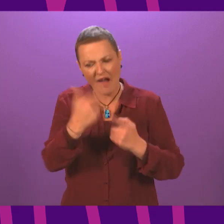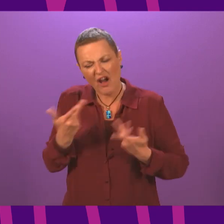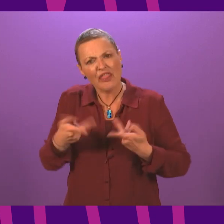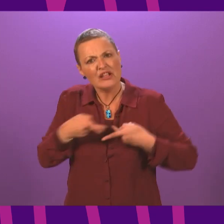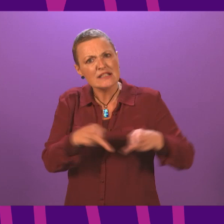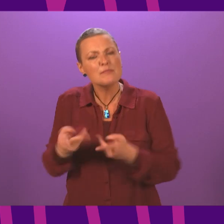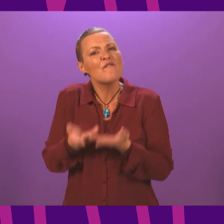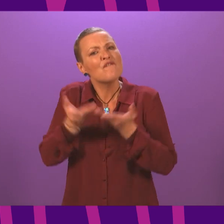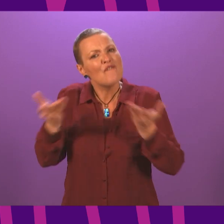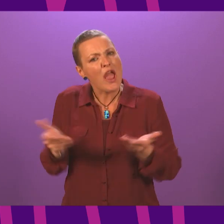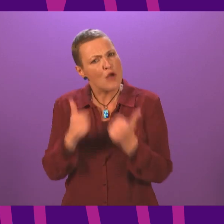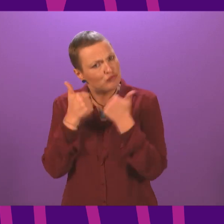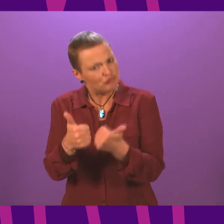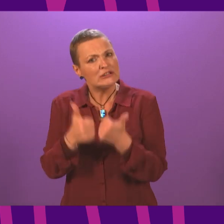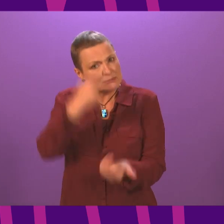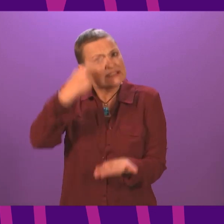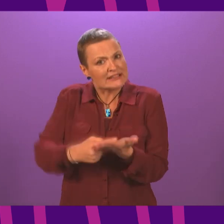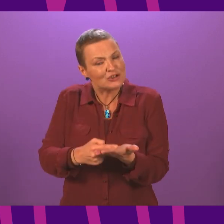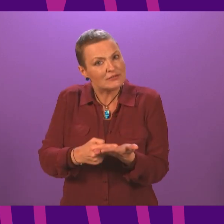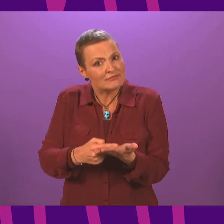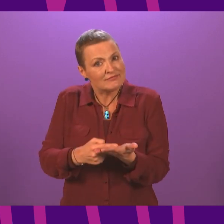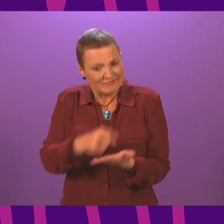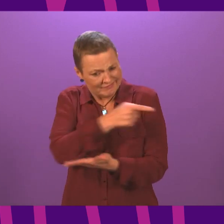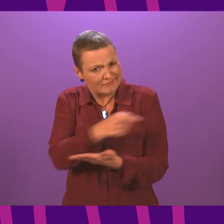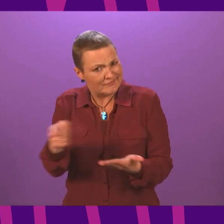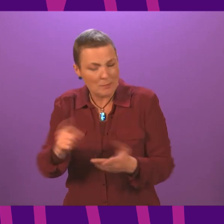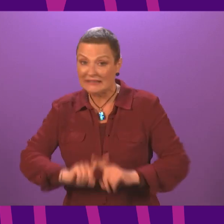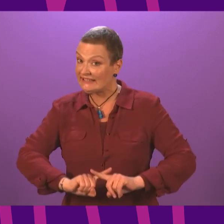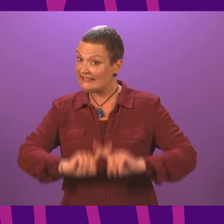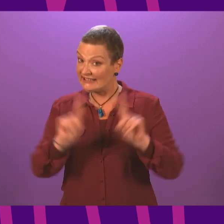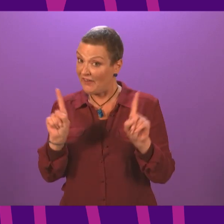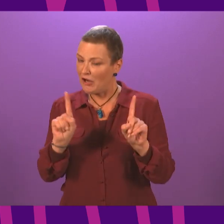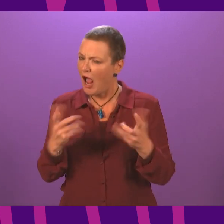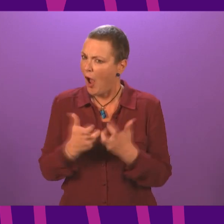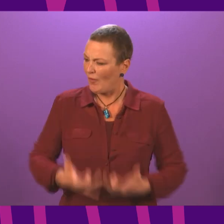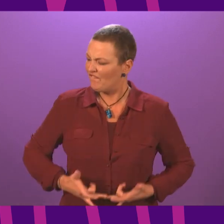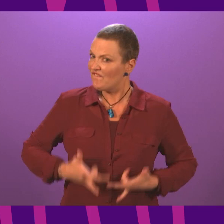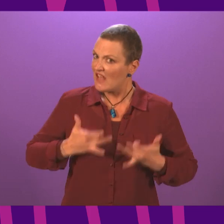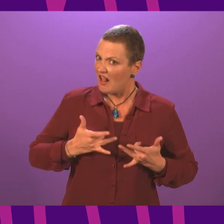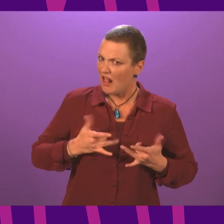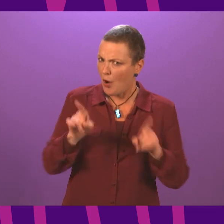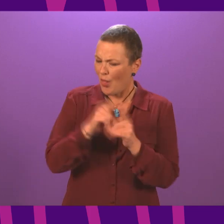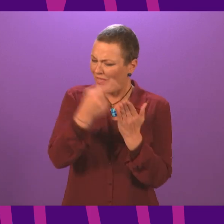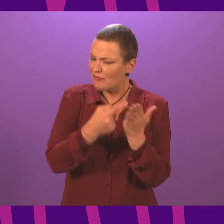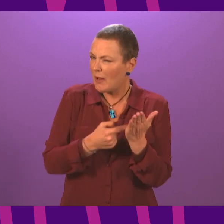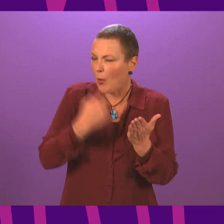reasonable decisions for people that will be very different, even if many of the criteria